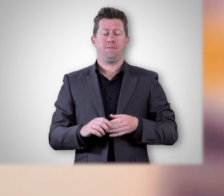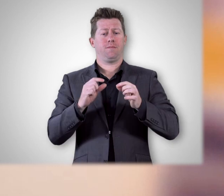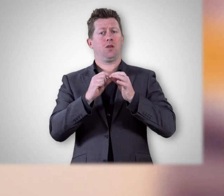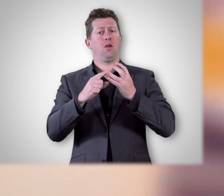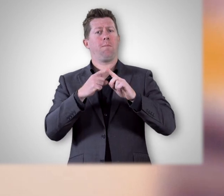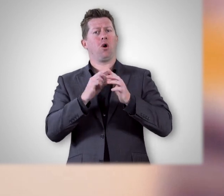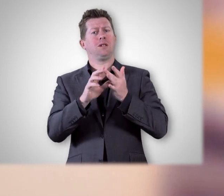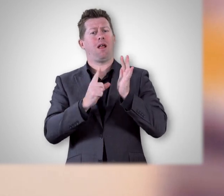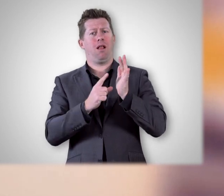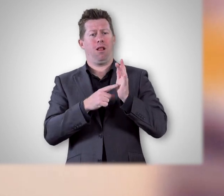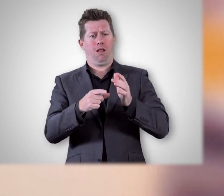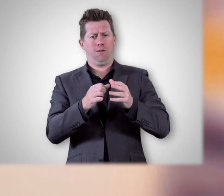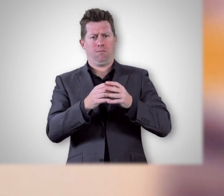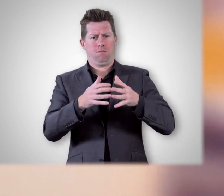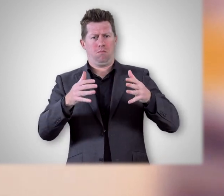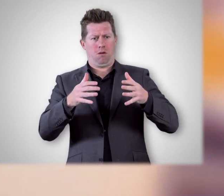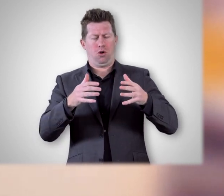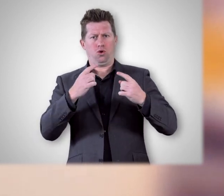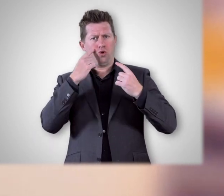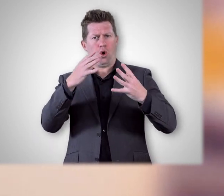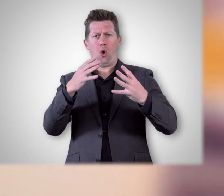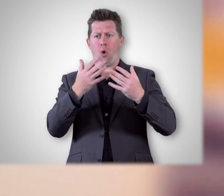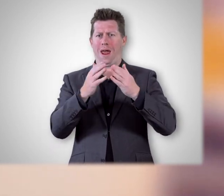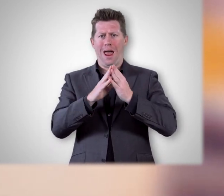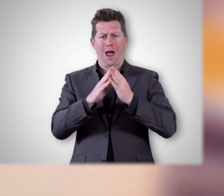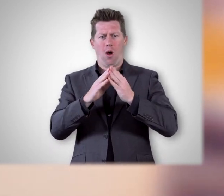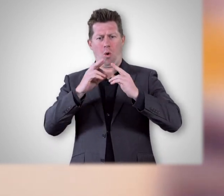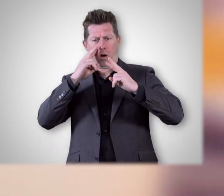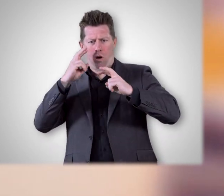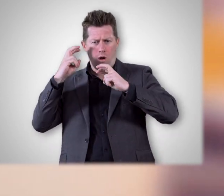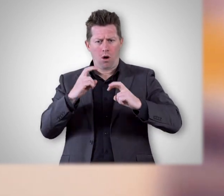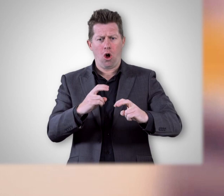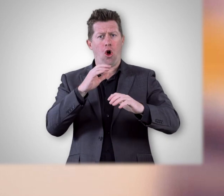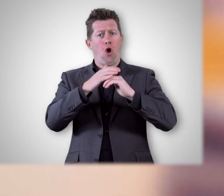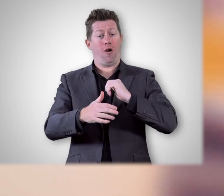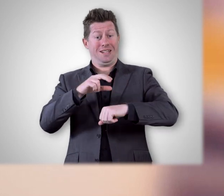With Box Hill Institute's growing interest in building the applied research capabilities of our